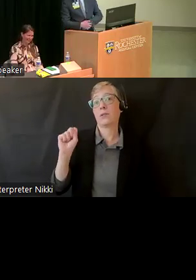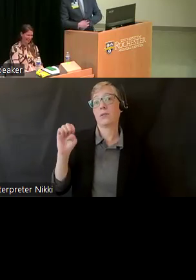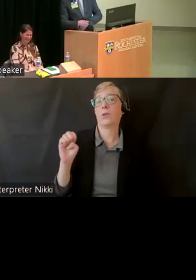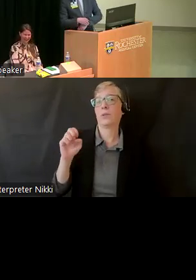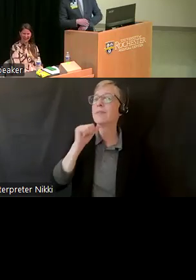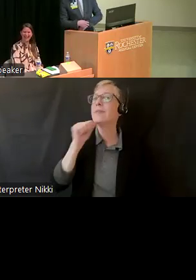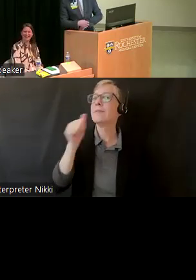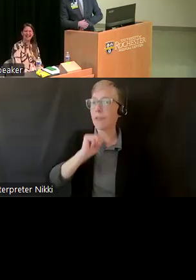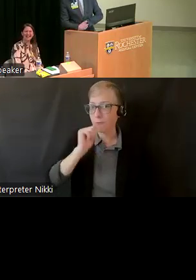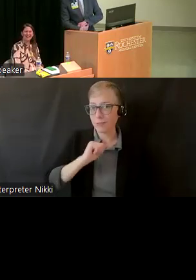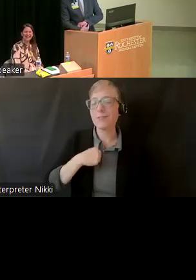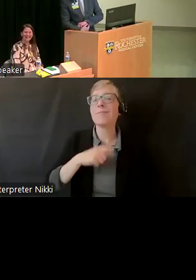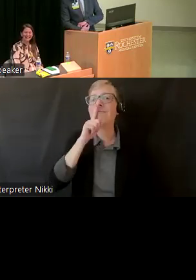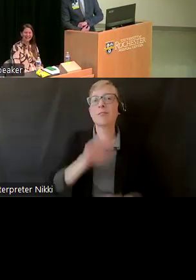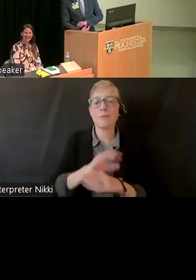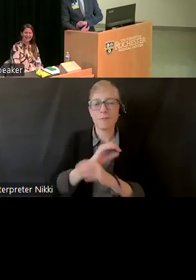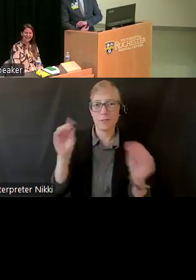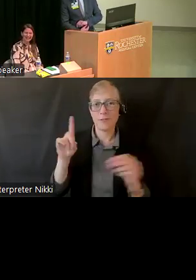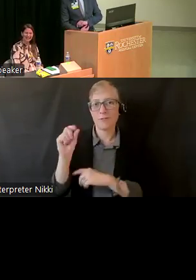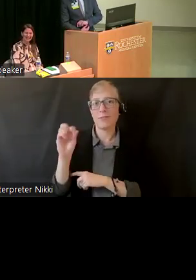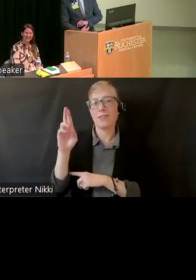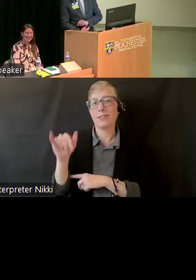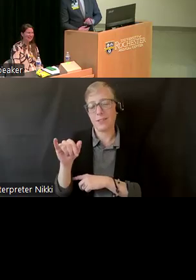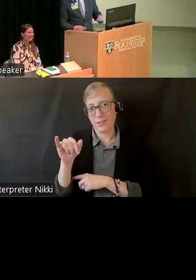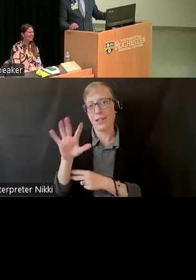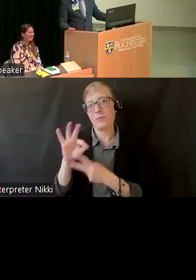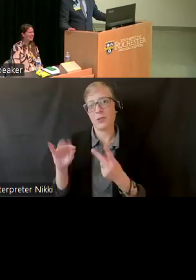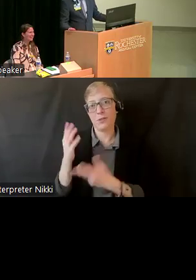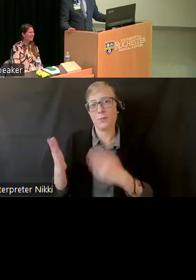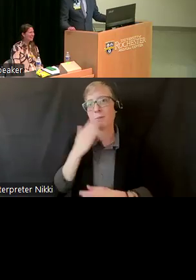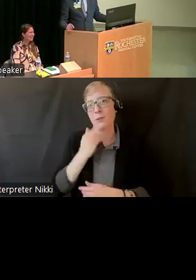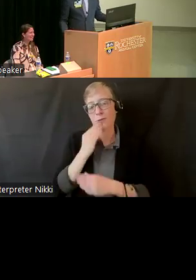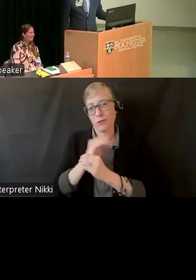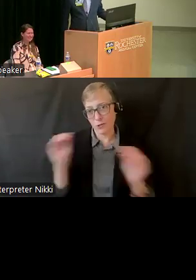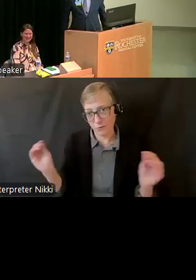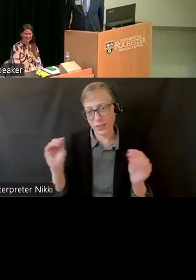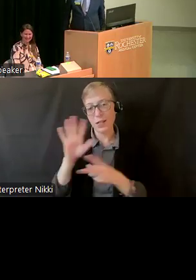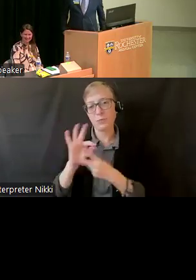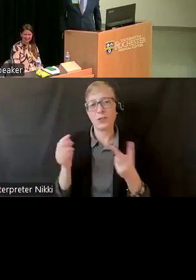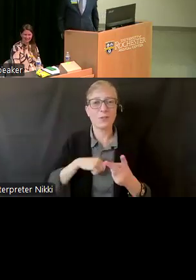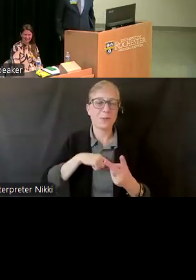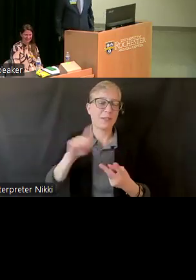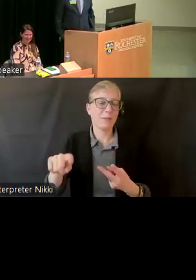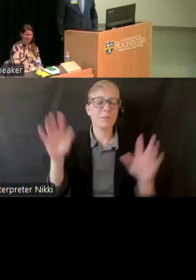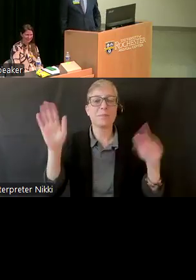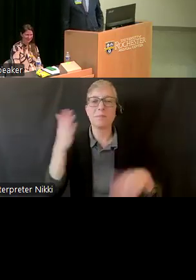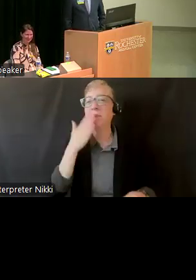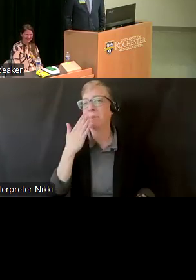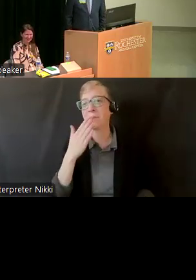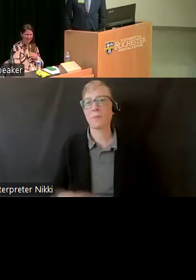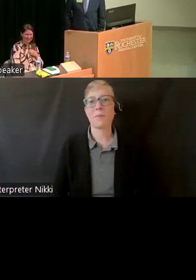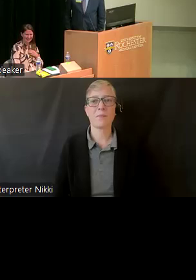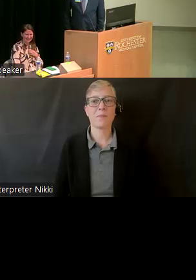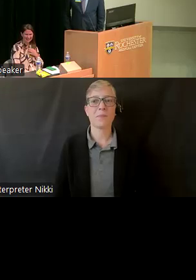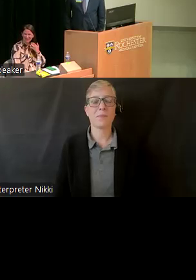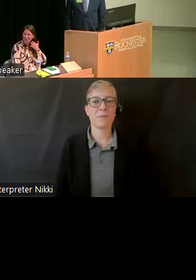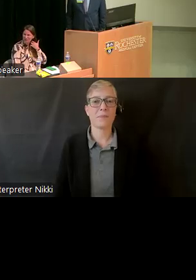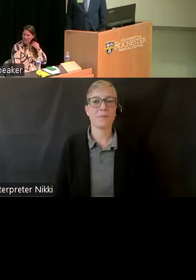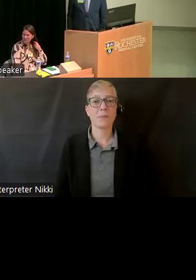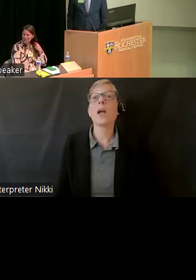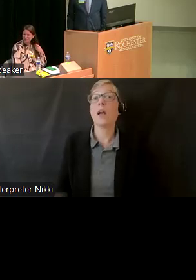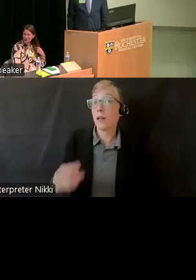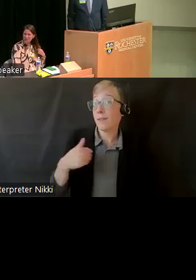options potentially sugarf free i'm just saying we got to be Yeah thank you they do have sorbet